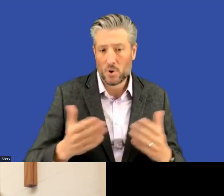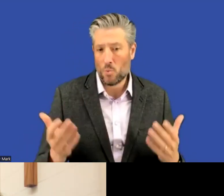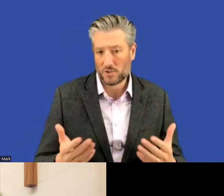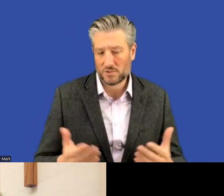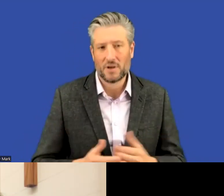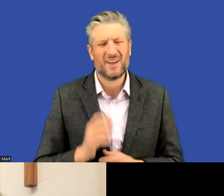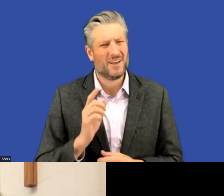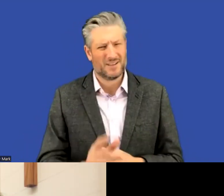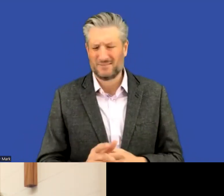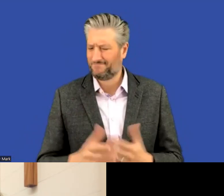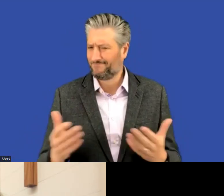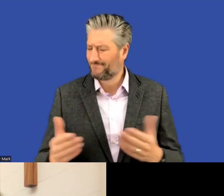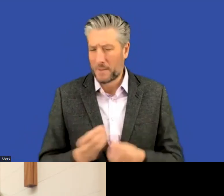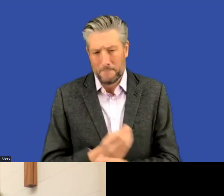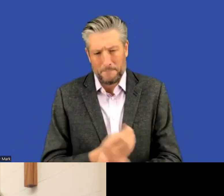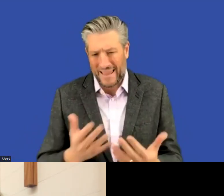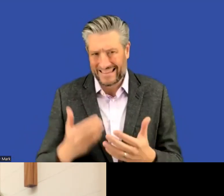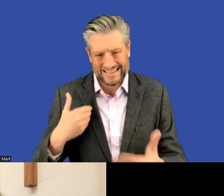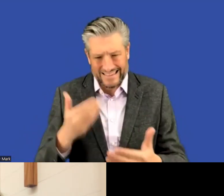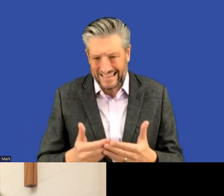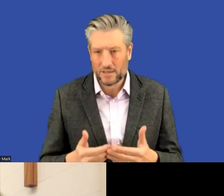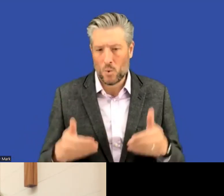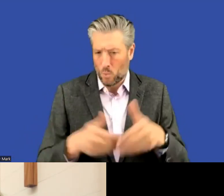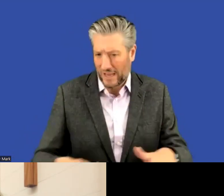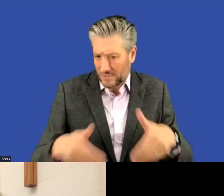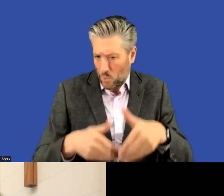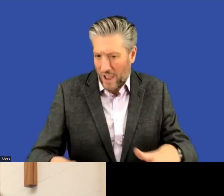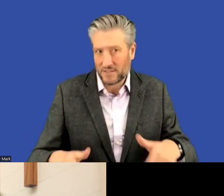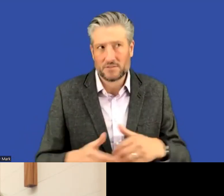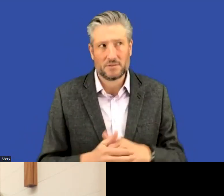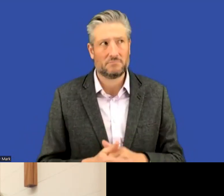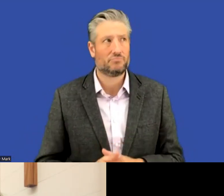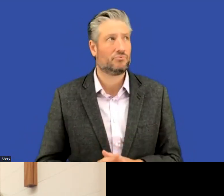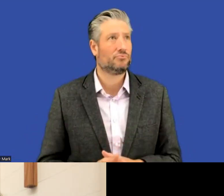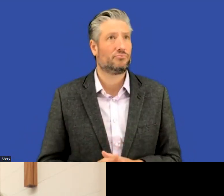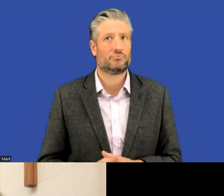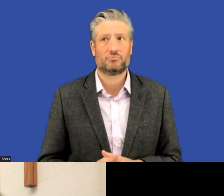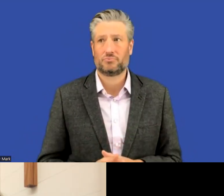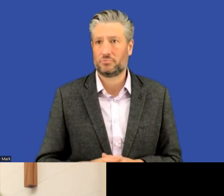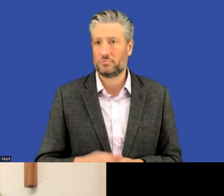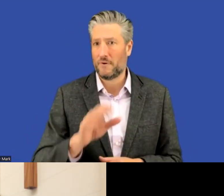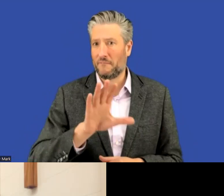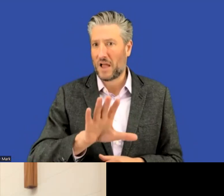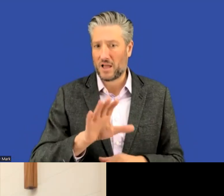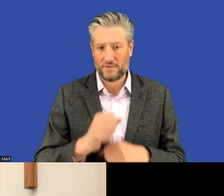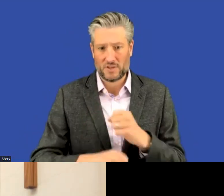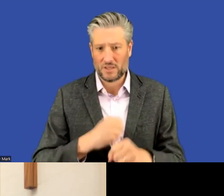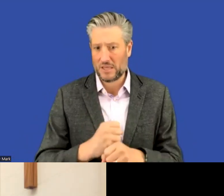So it's 2005, we're in 2022, and now the deadline will be 2027, and maybe -- I don't know -- it's